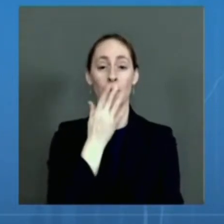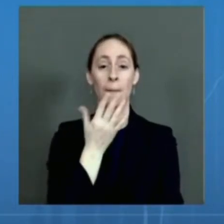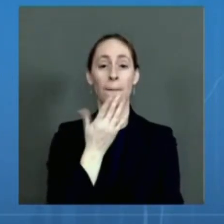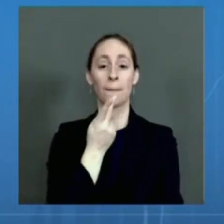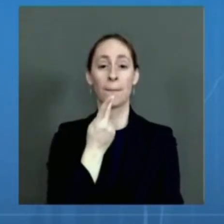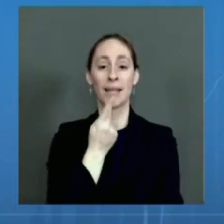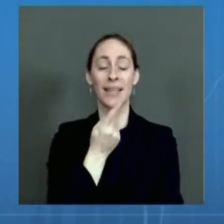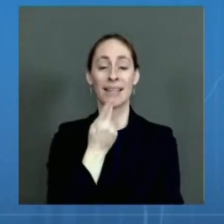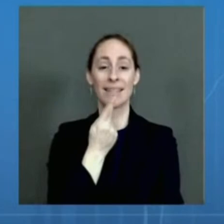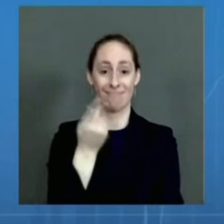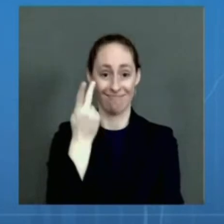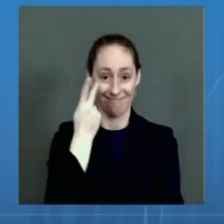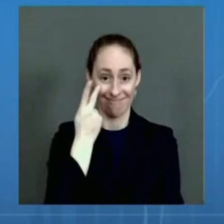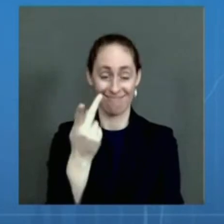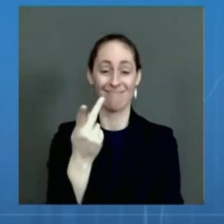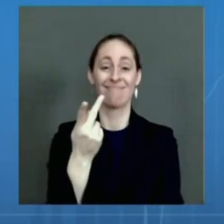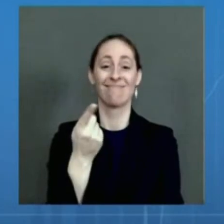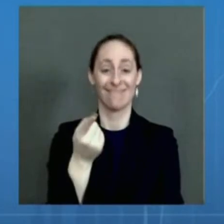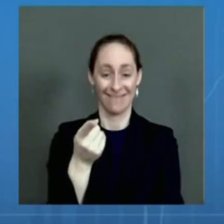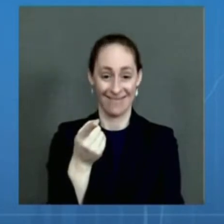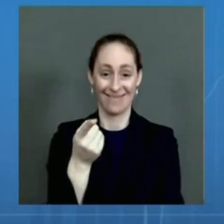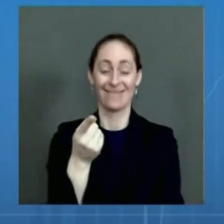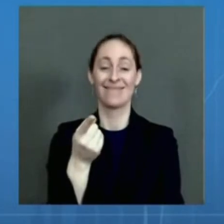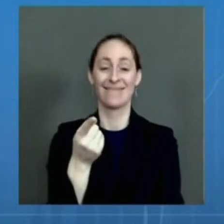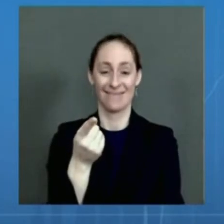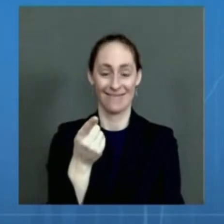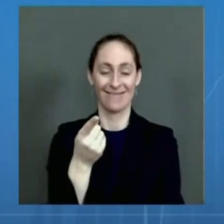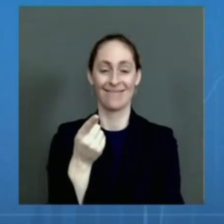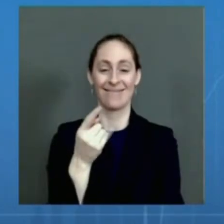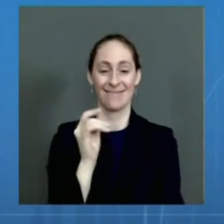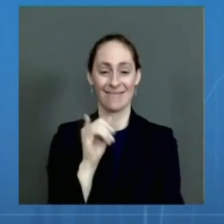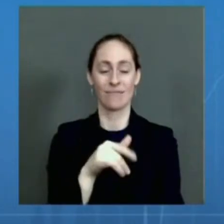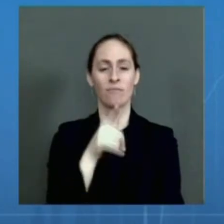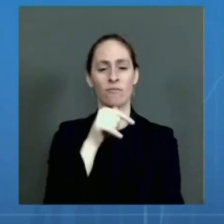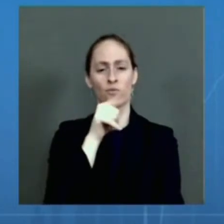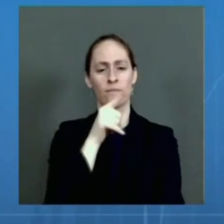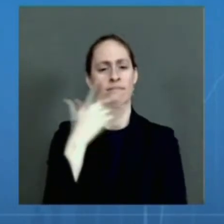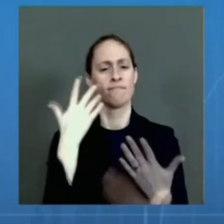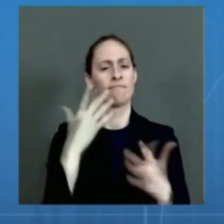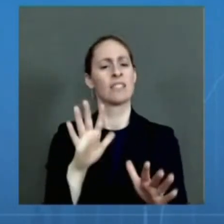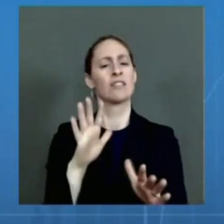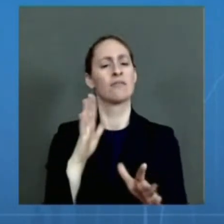BAR. THERE YOU SEE A RATHER LOW LEVEL OF NEUTRALIZEATION WITH